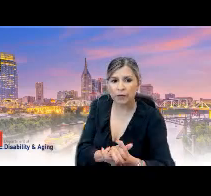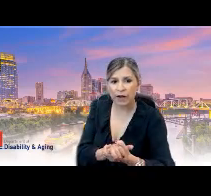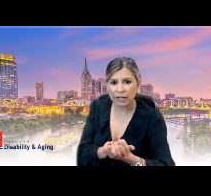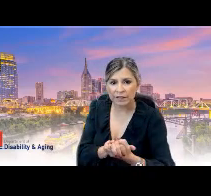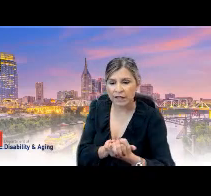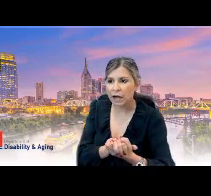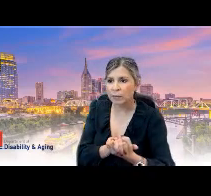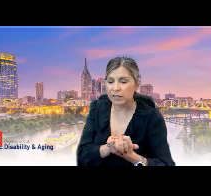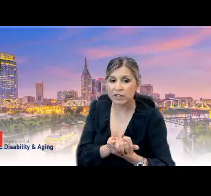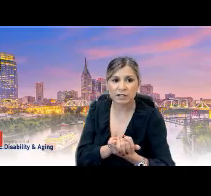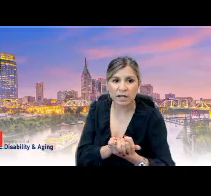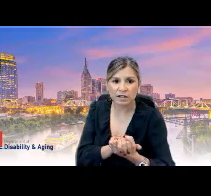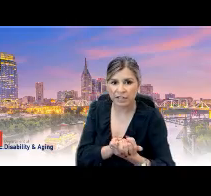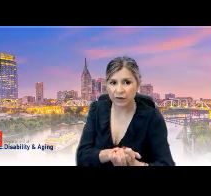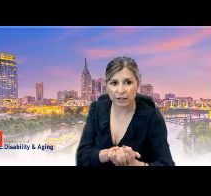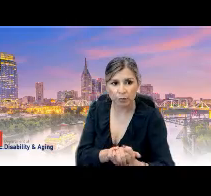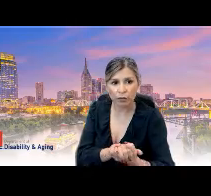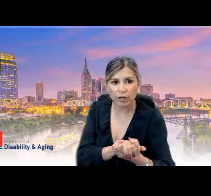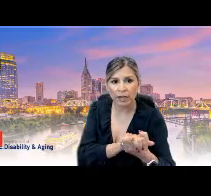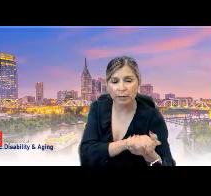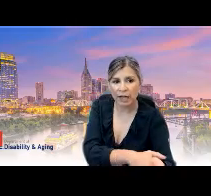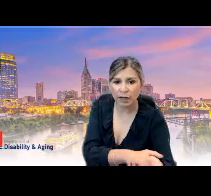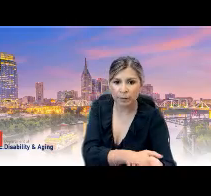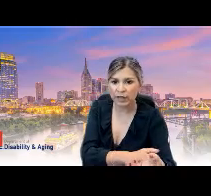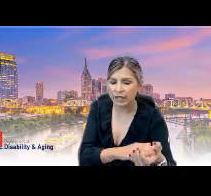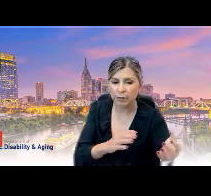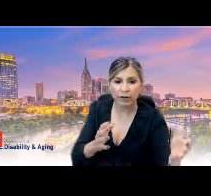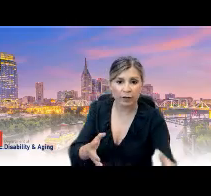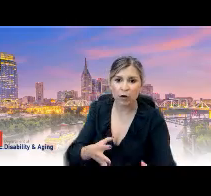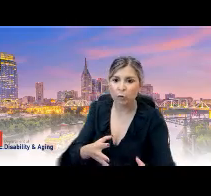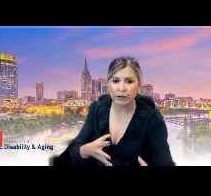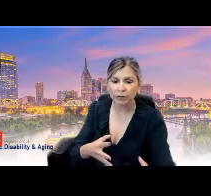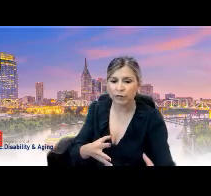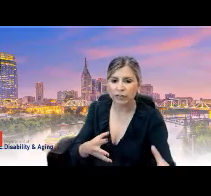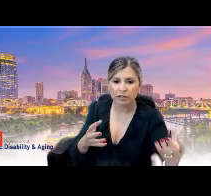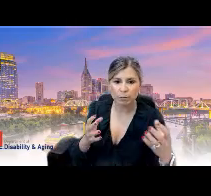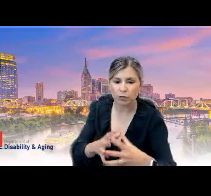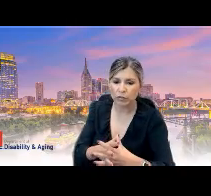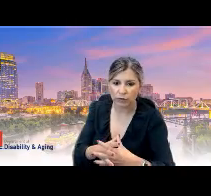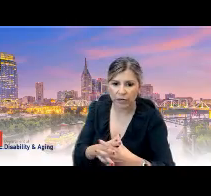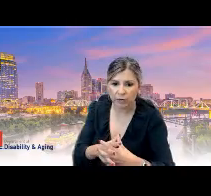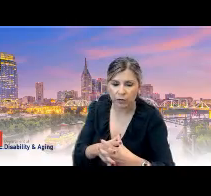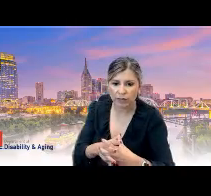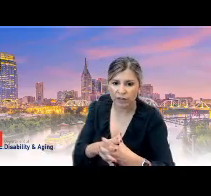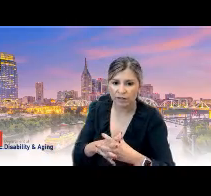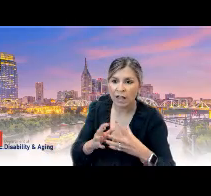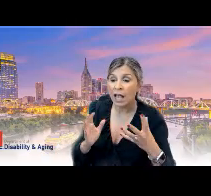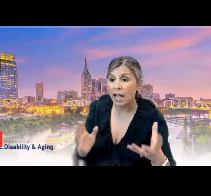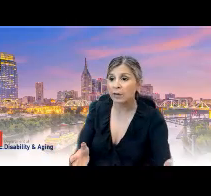It provides, this is a state funded program. It can provide homemaker services, personal care services,